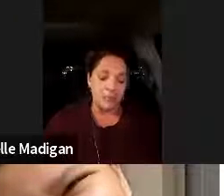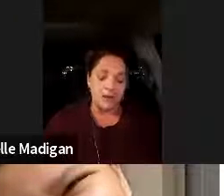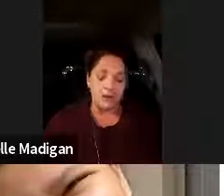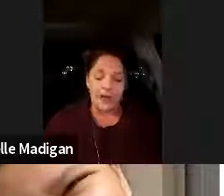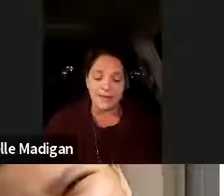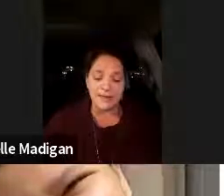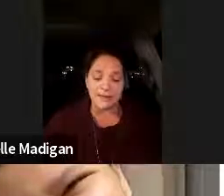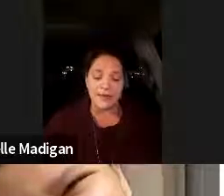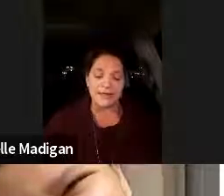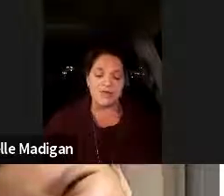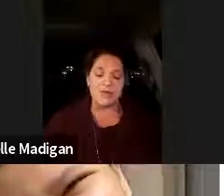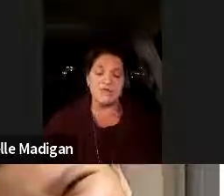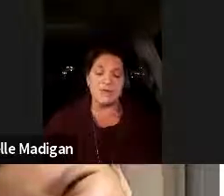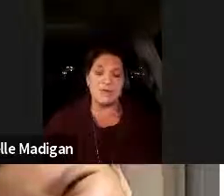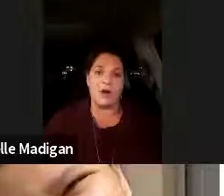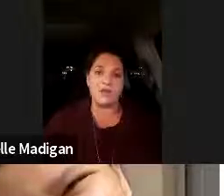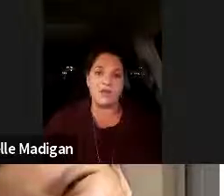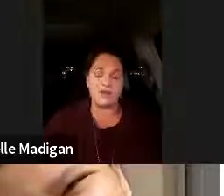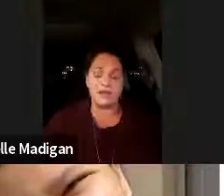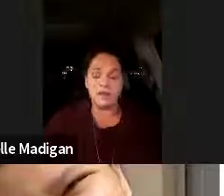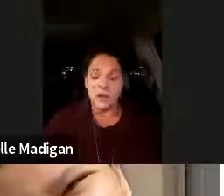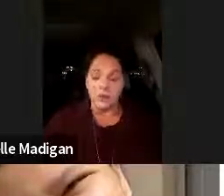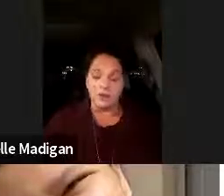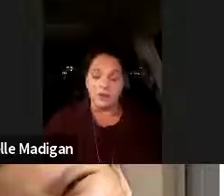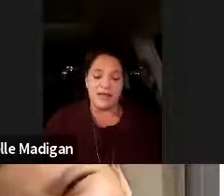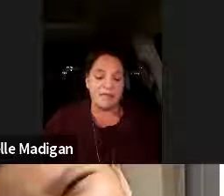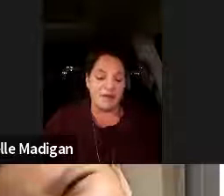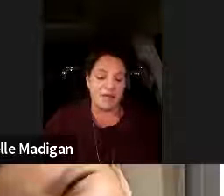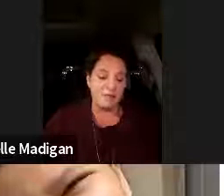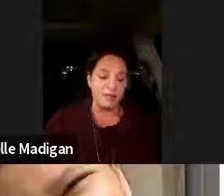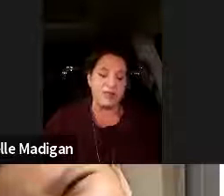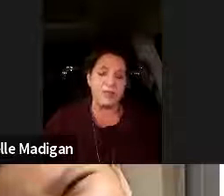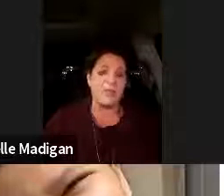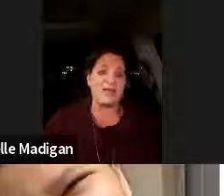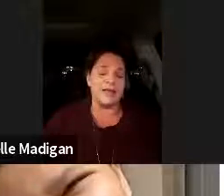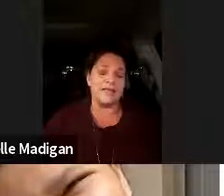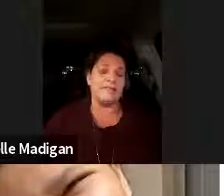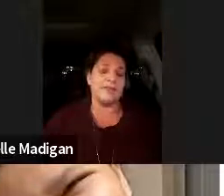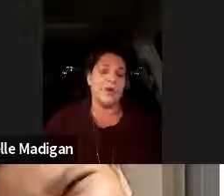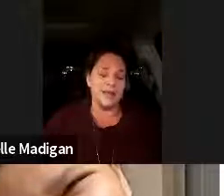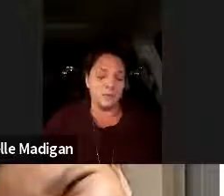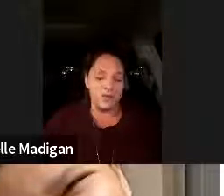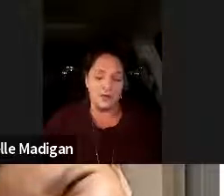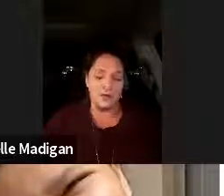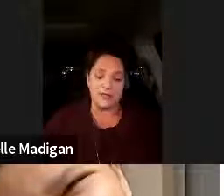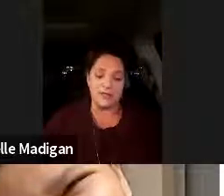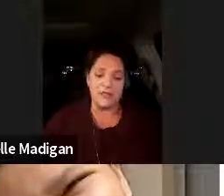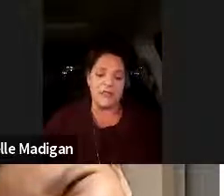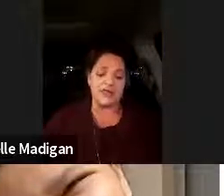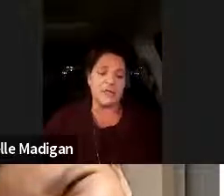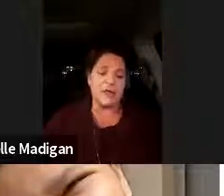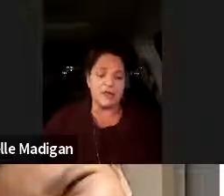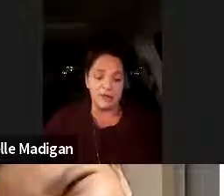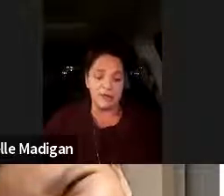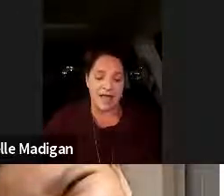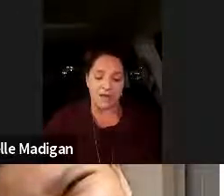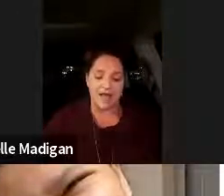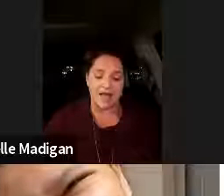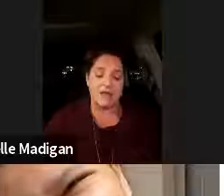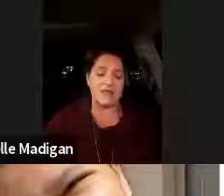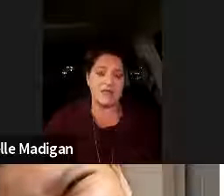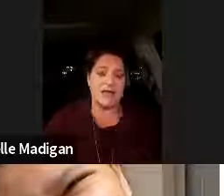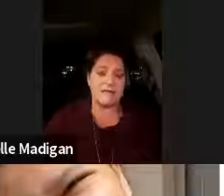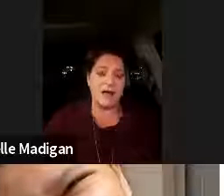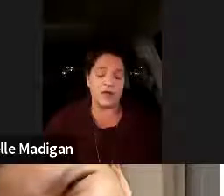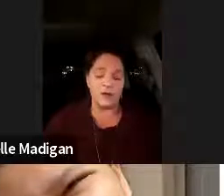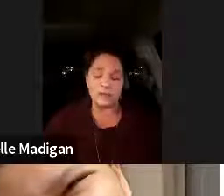Richelle Madigan: When we create intensive residential resources in Washington, we will save money, reduce waitlist for lower level resources increase increase equity and positive life outcomes.